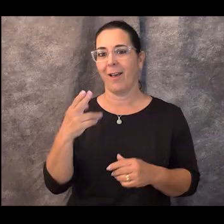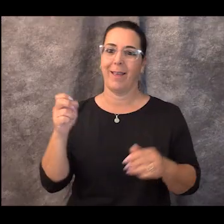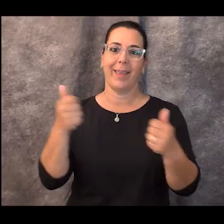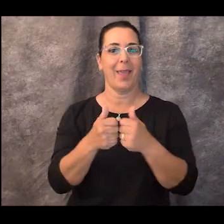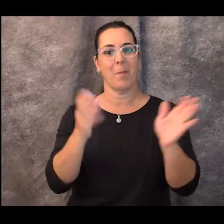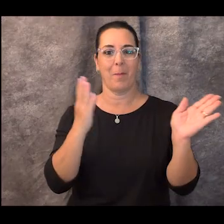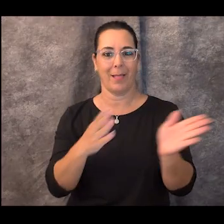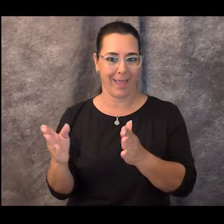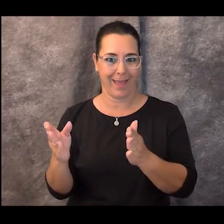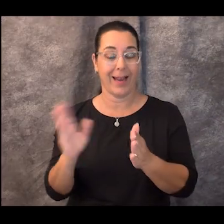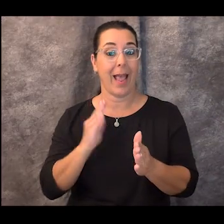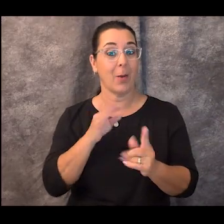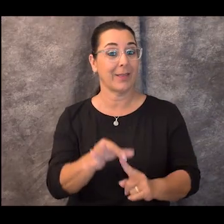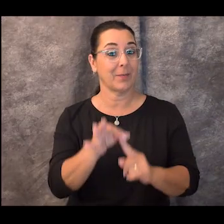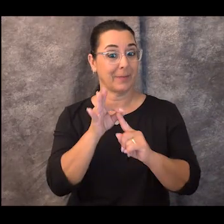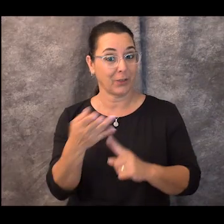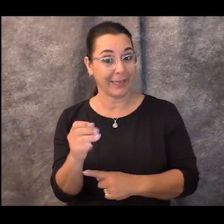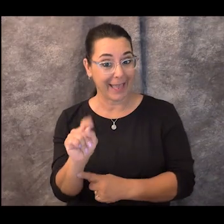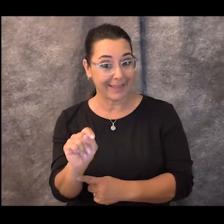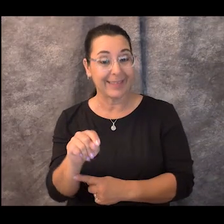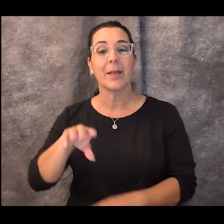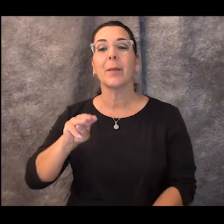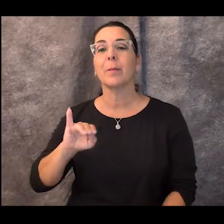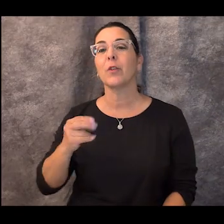And our special guest, Michelle Bishop from NDRN